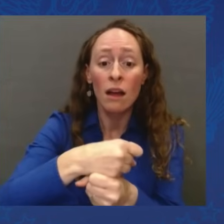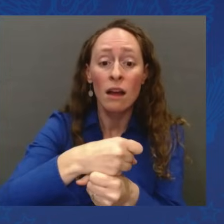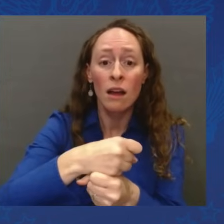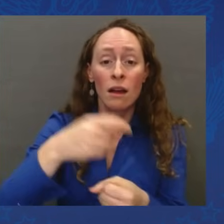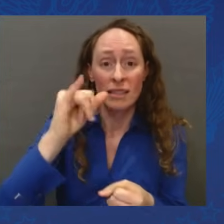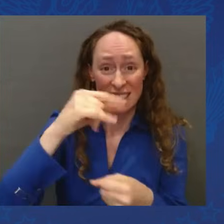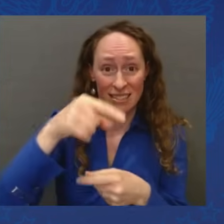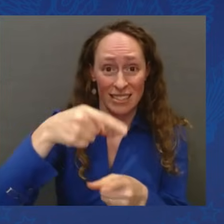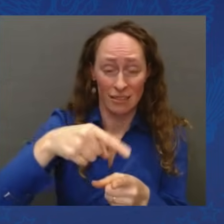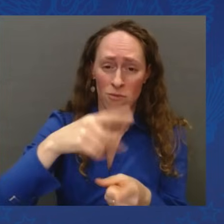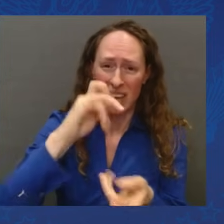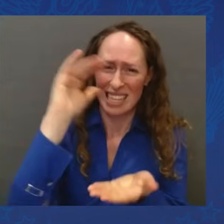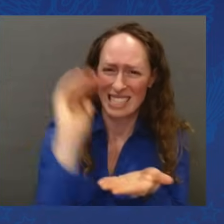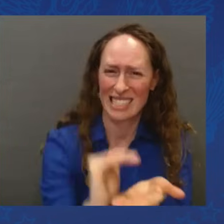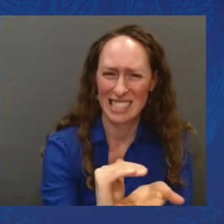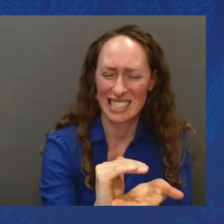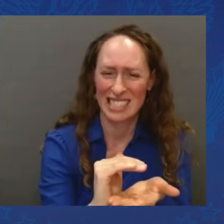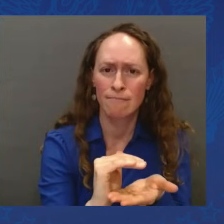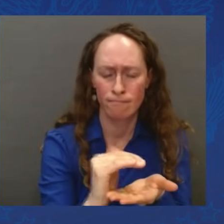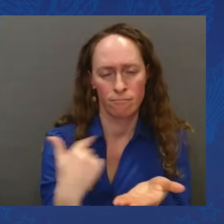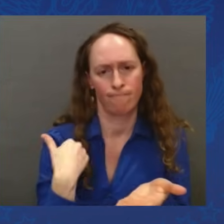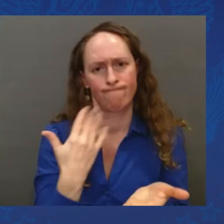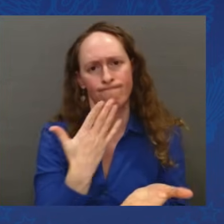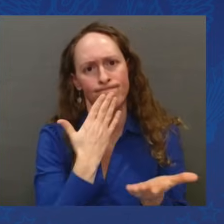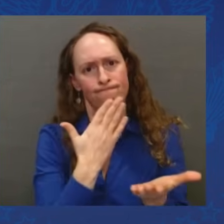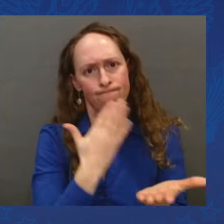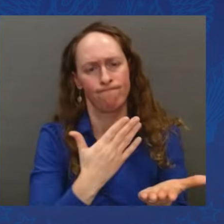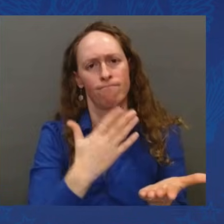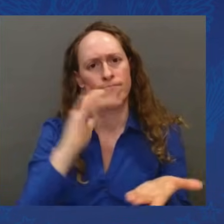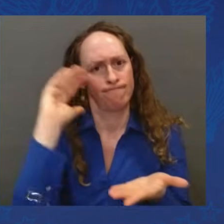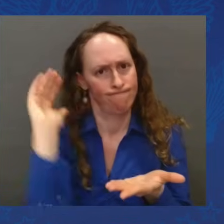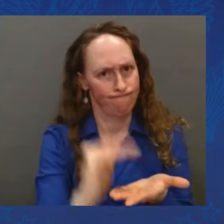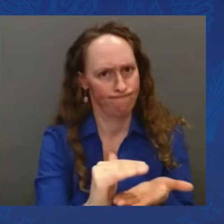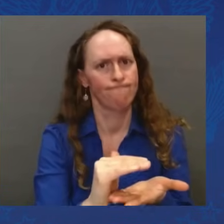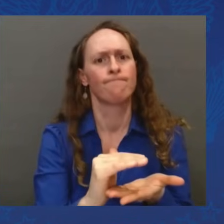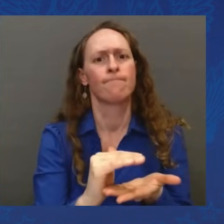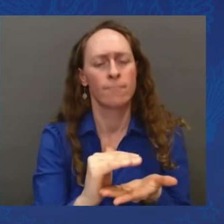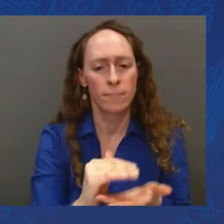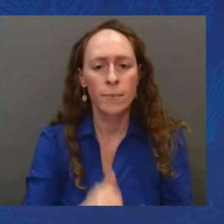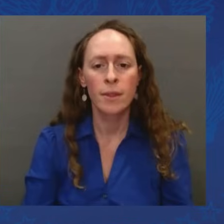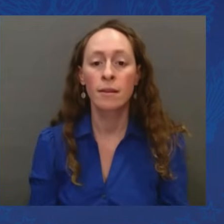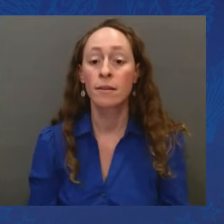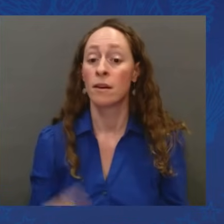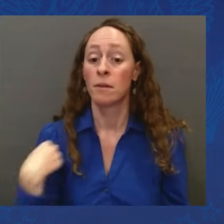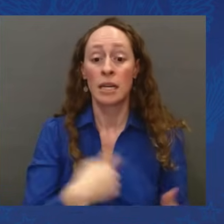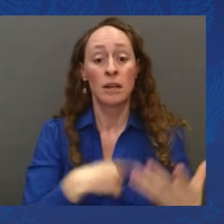and law enforcement coordination going forward to make sure it works. I also want to thank the bipartisan